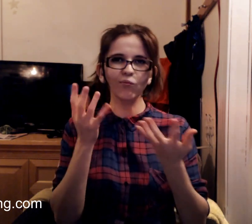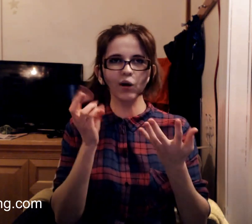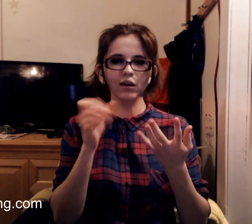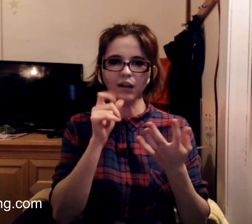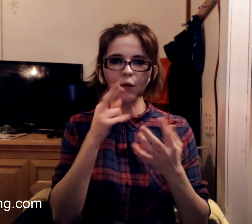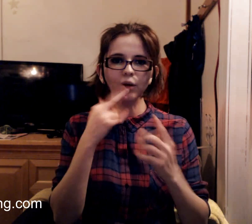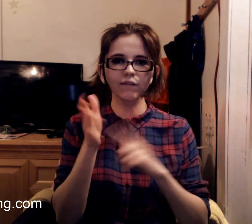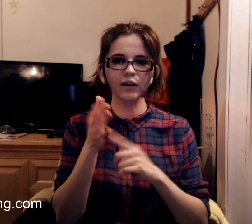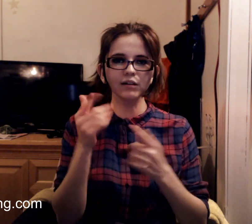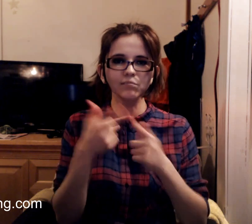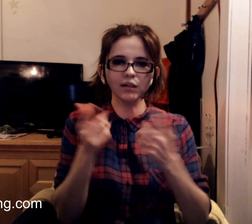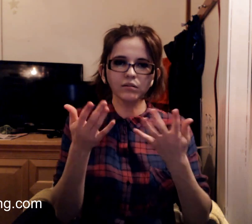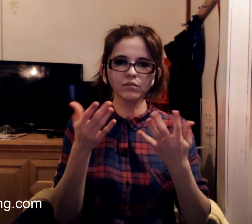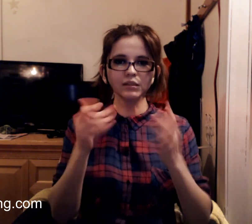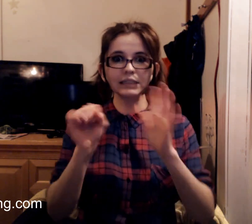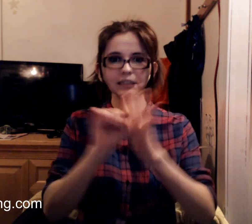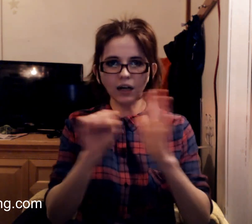well not the red flag, sign,